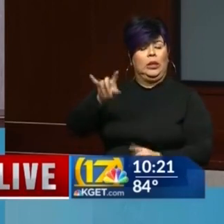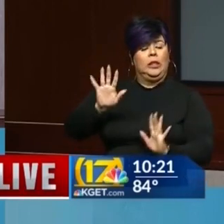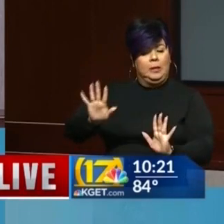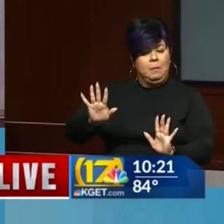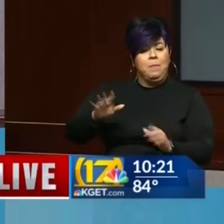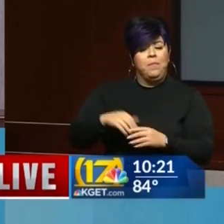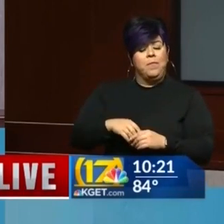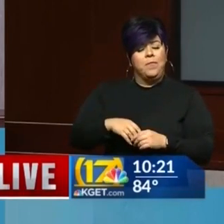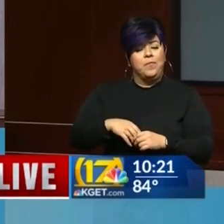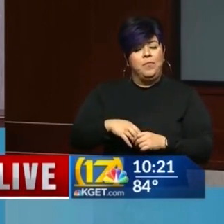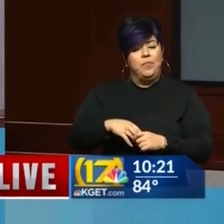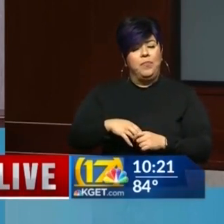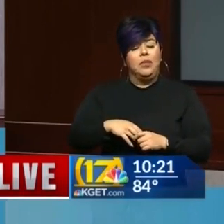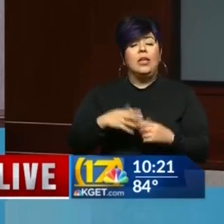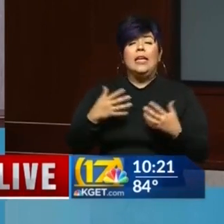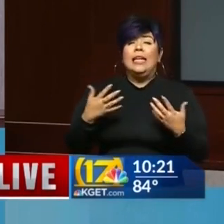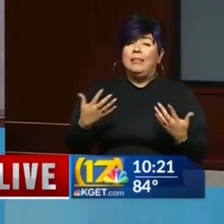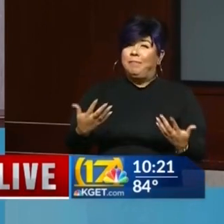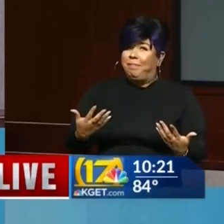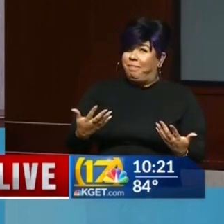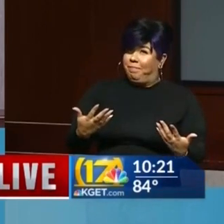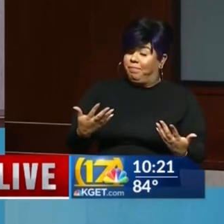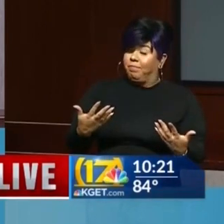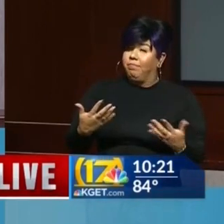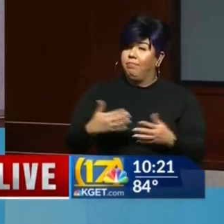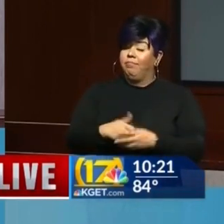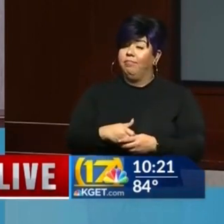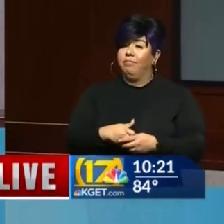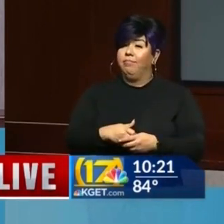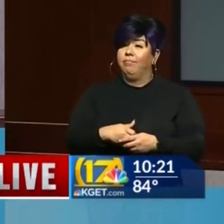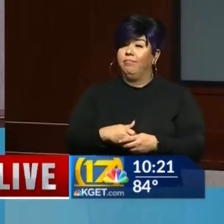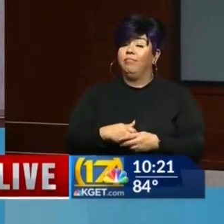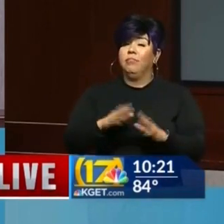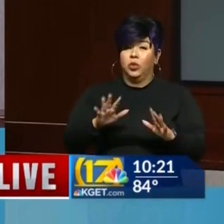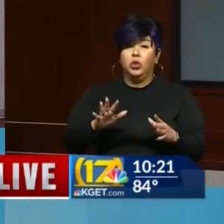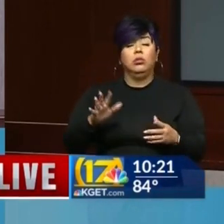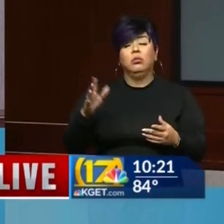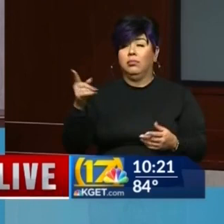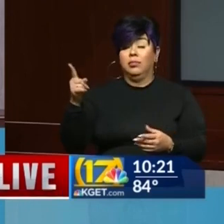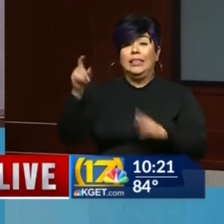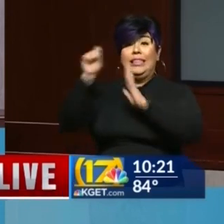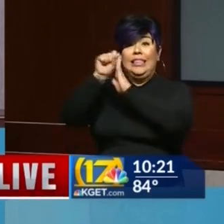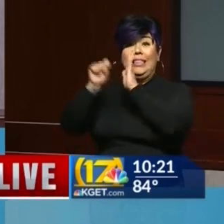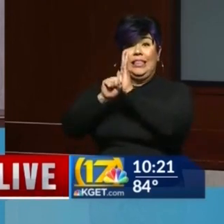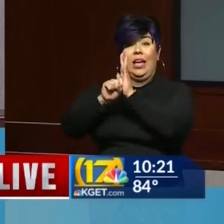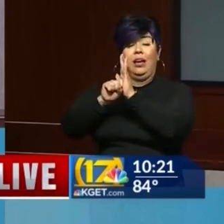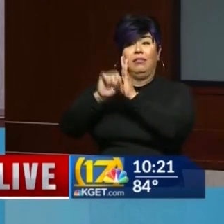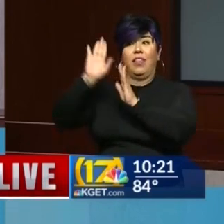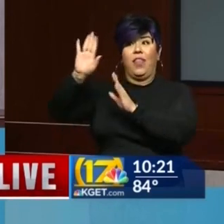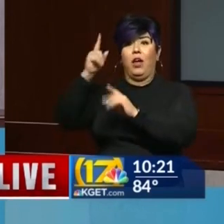THANK YOU. GOOD MORNING, IF I UNDERSTAND YOUR QUESTION CORRECTLY, IT DOES